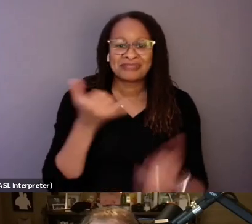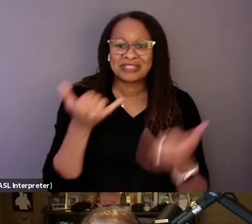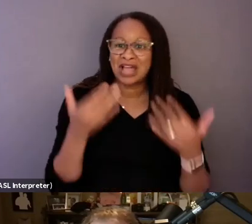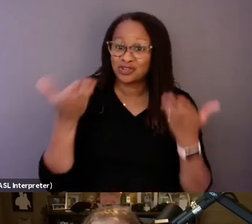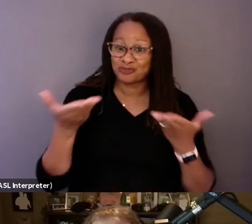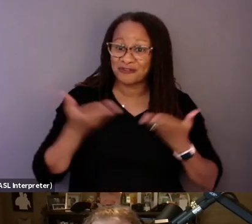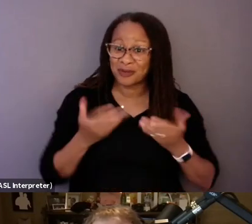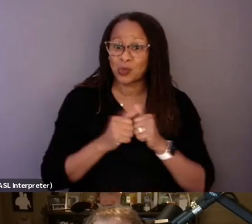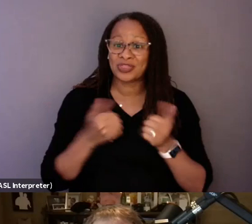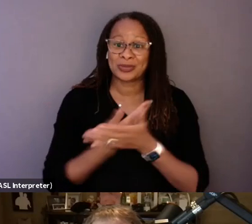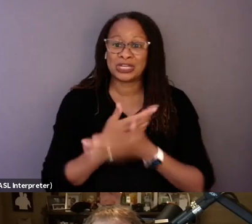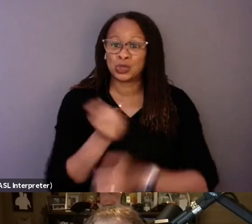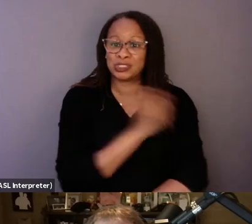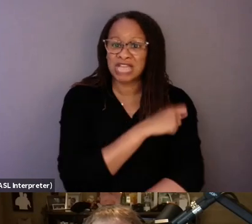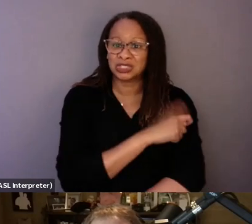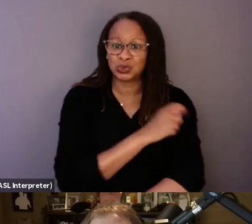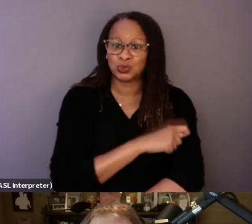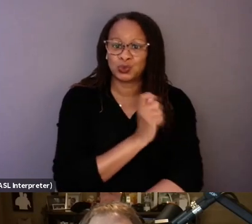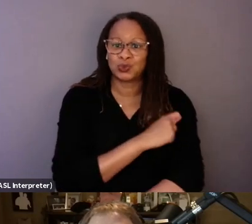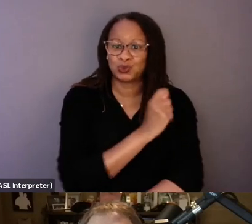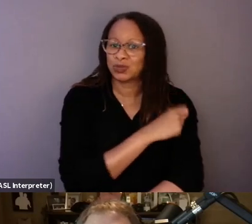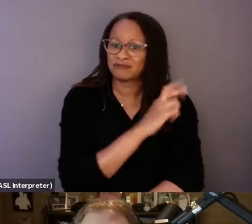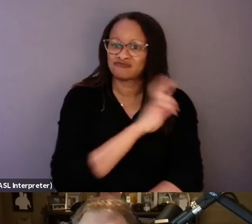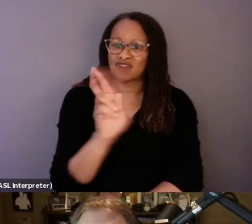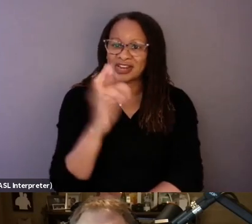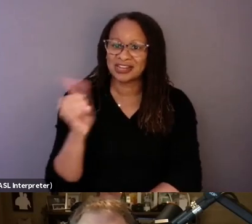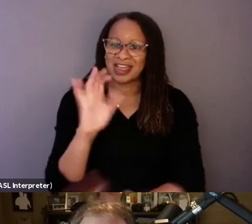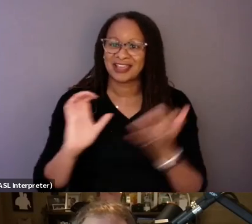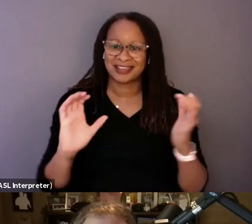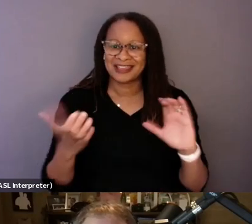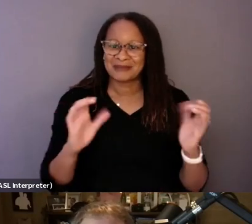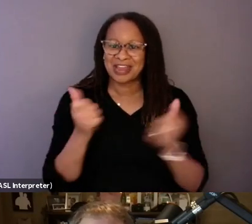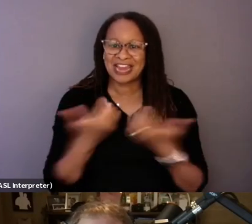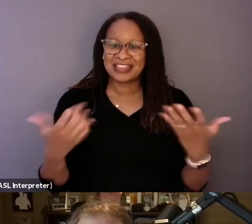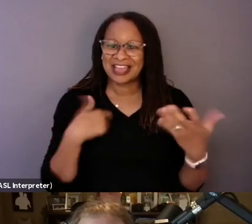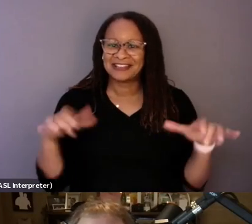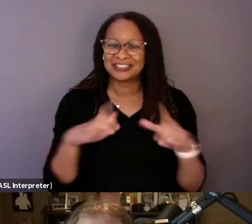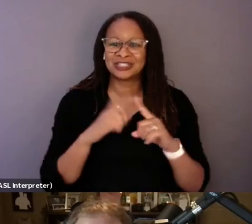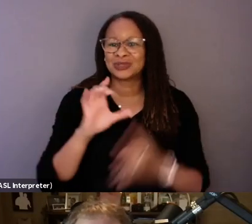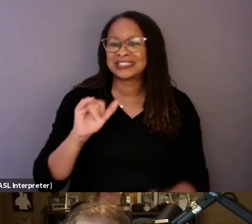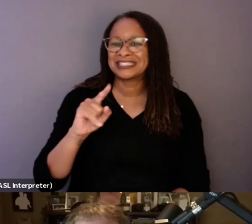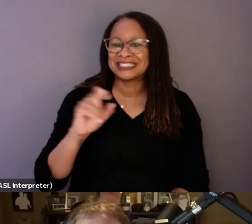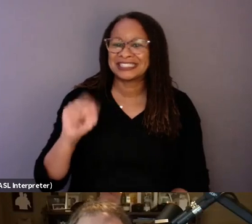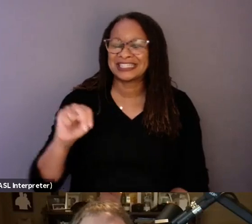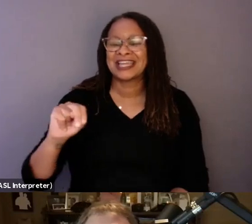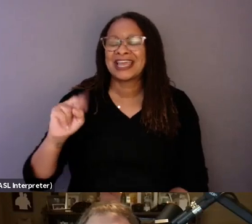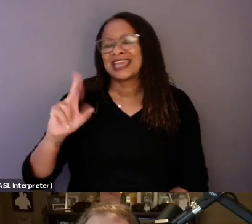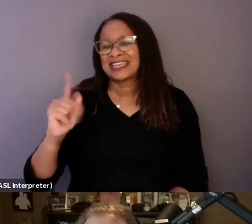my newest tattoo comparing anything I've done to Citizen Kane so thank you kindly. And we can wrap.